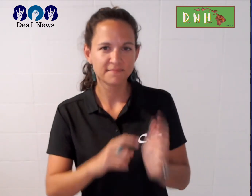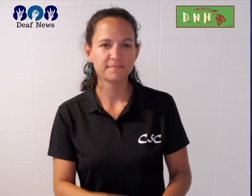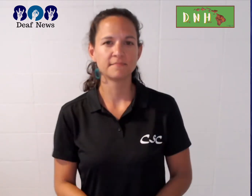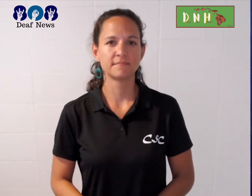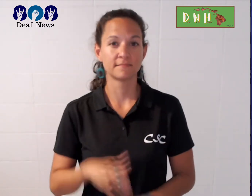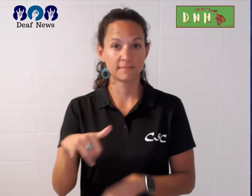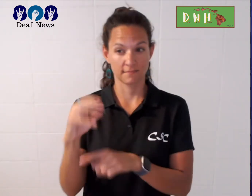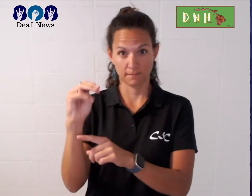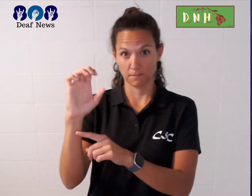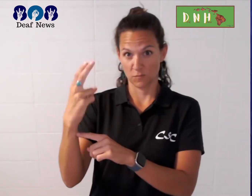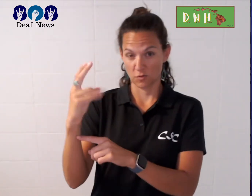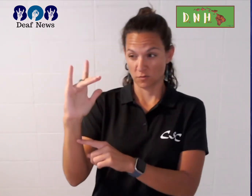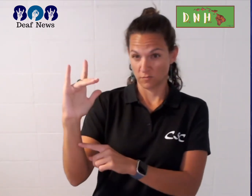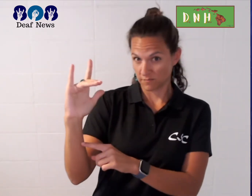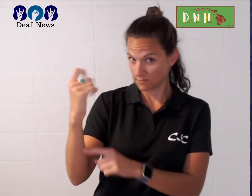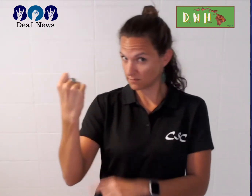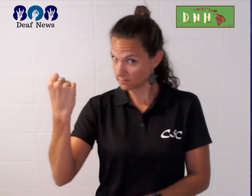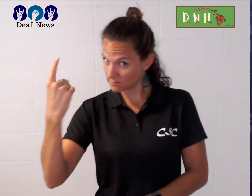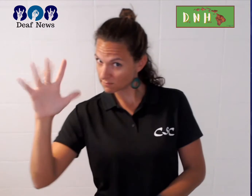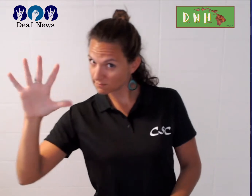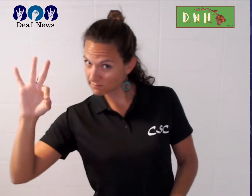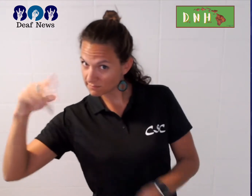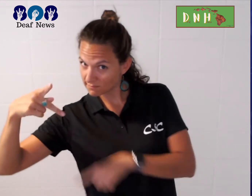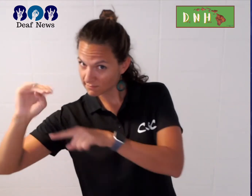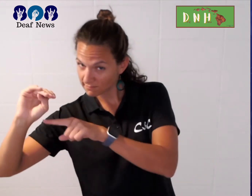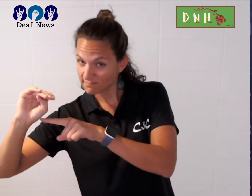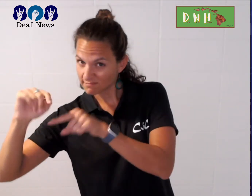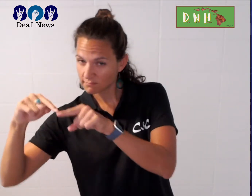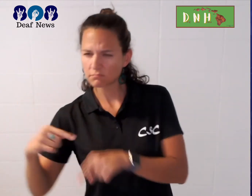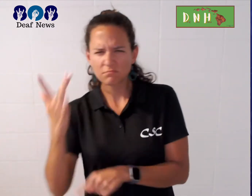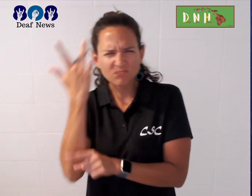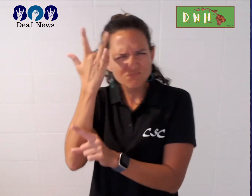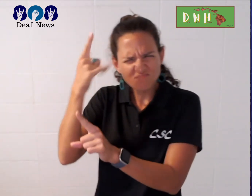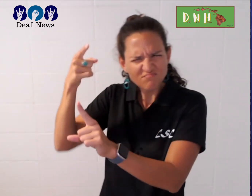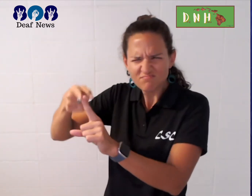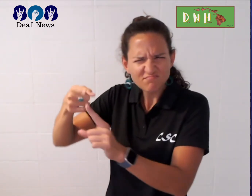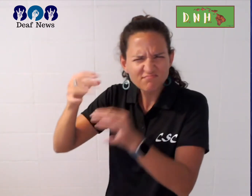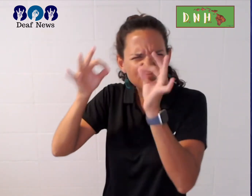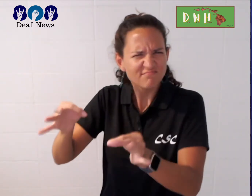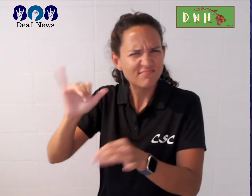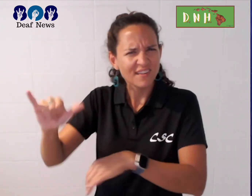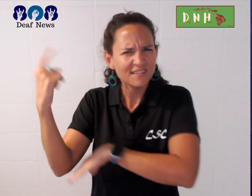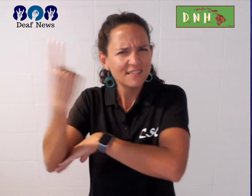You may wonder why they chose March 25th at 9:59 pm to end this mandate?